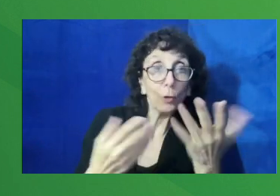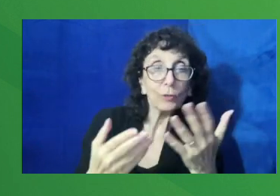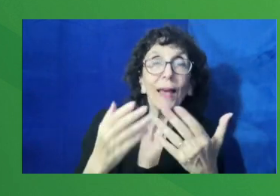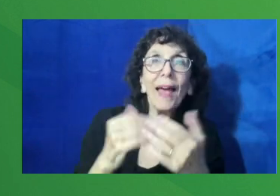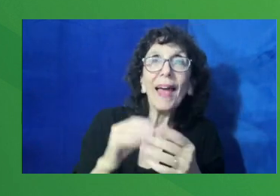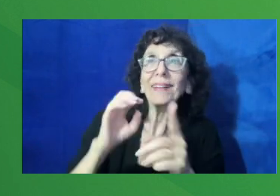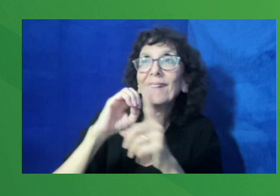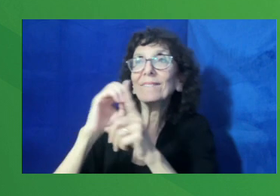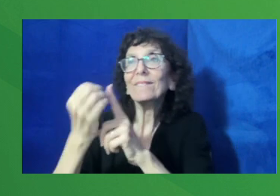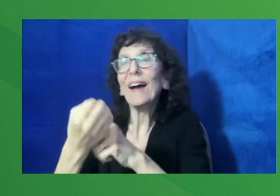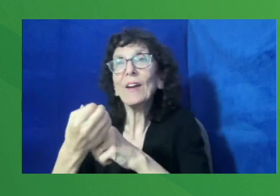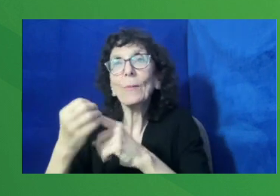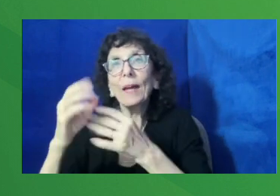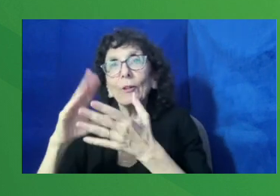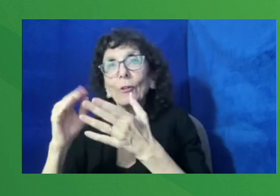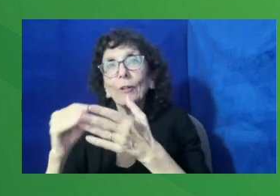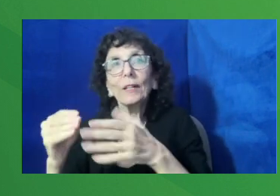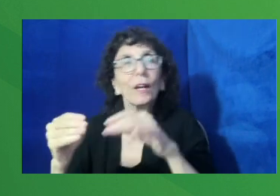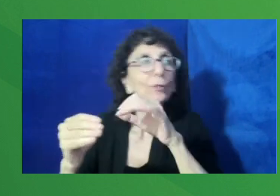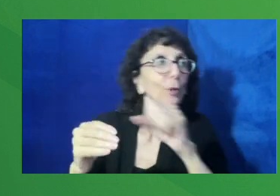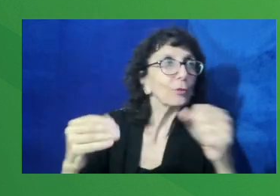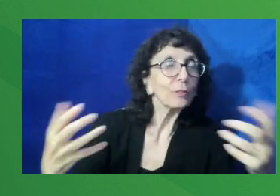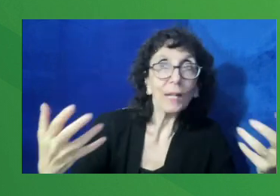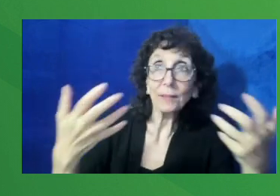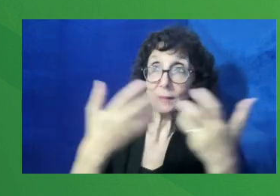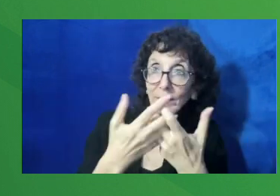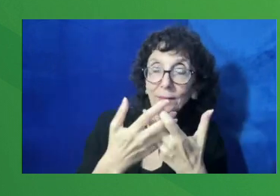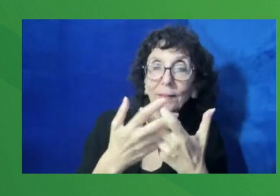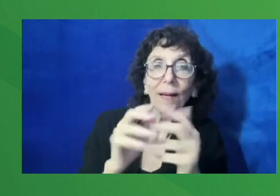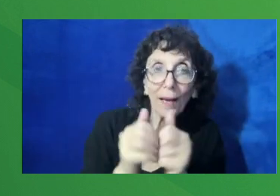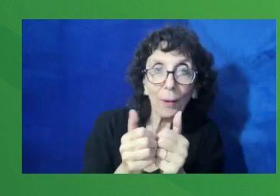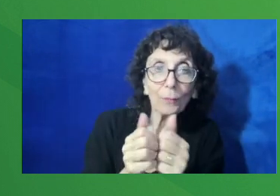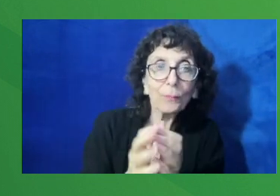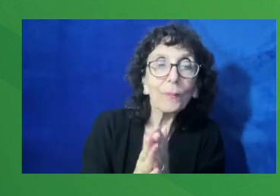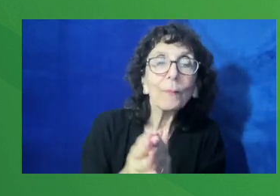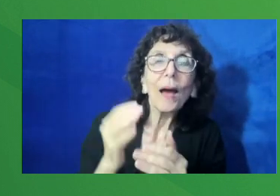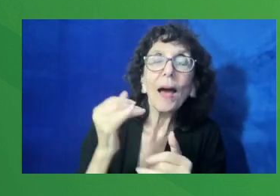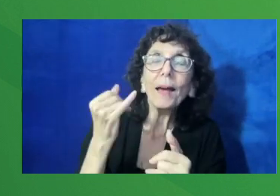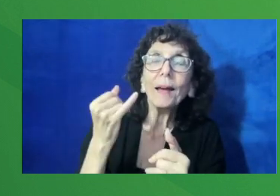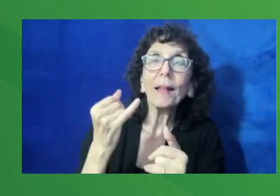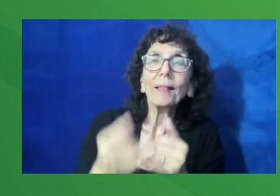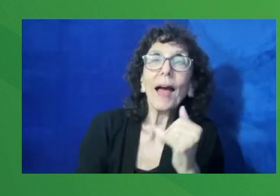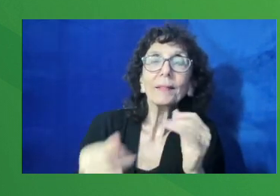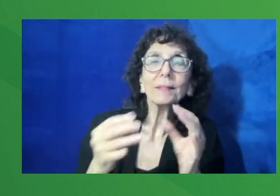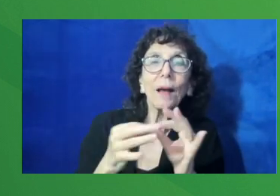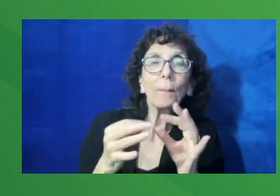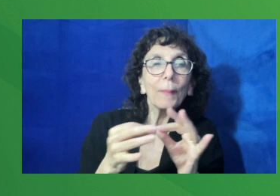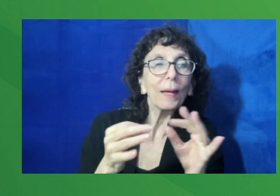social studies. And so I do wanna close with kind of a thought if each speaker maybe for 30s could